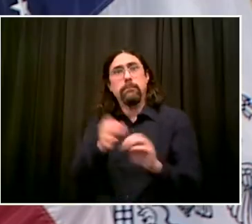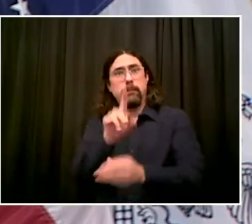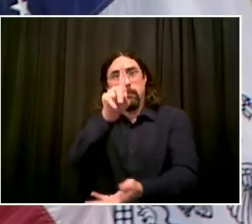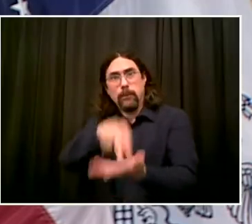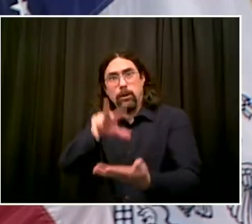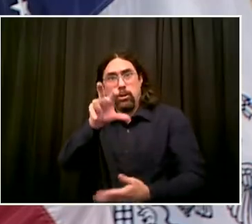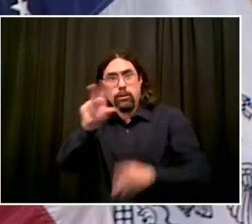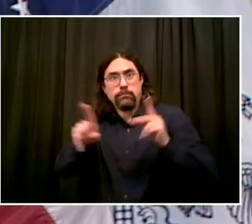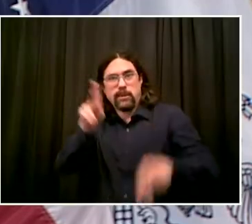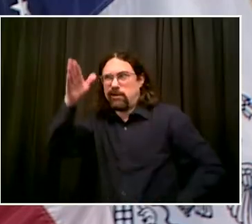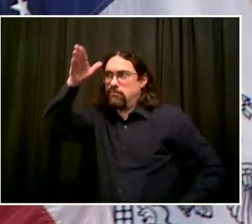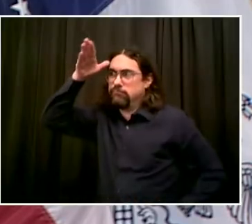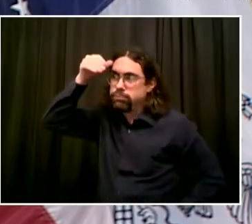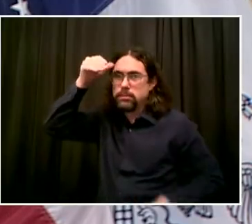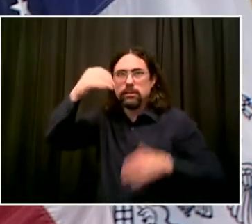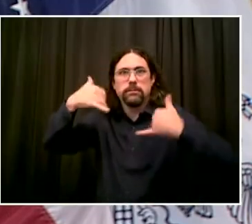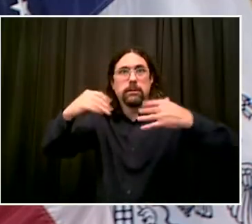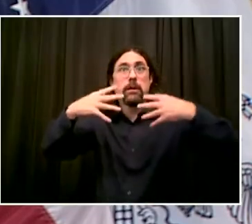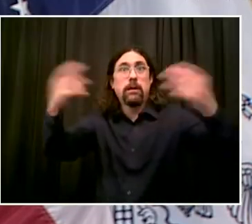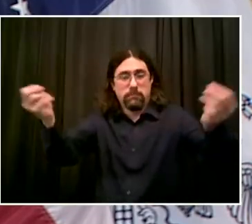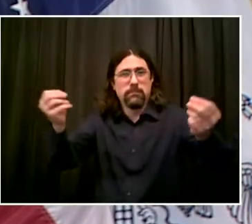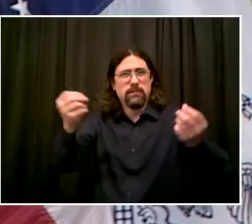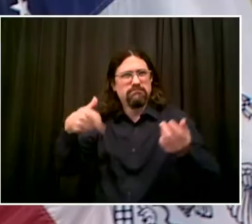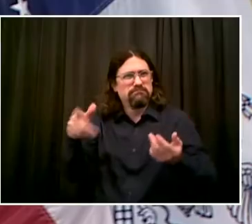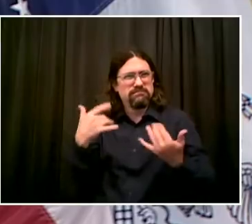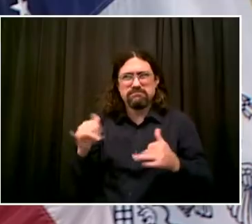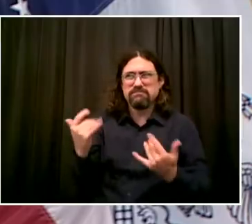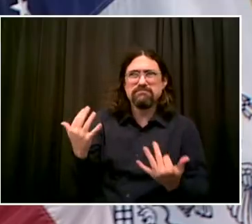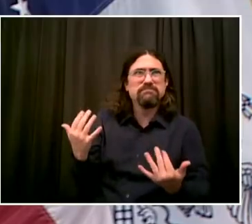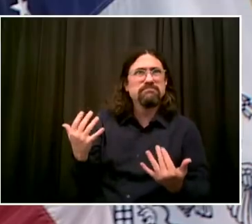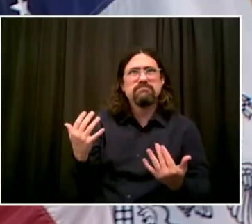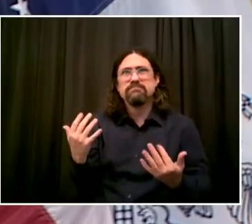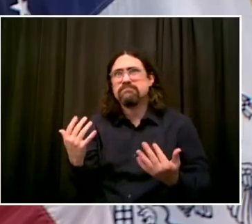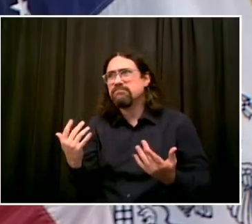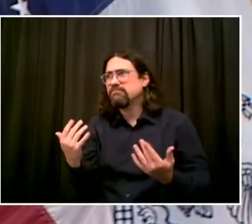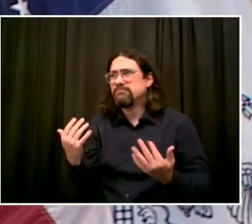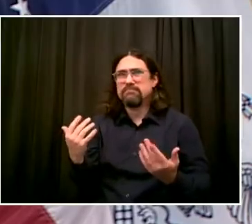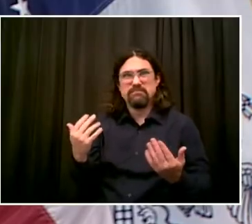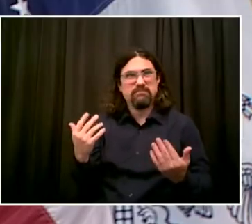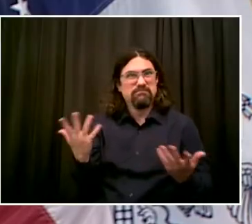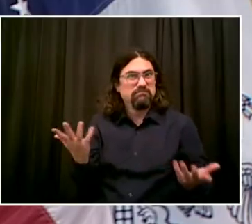CRIMINAL SUMMONS